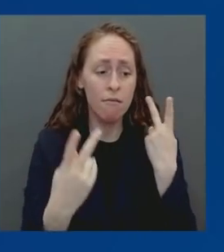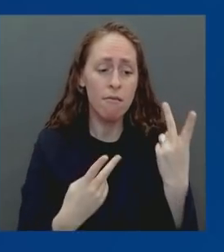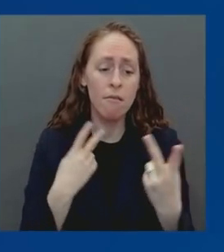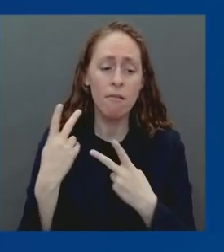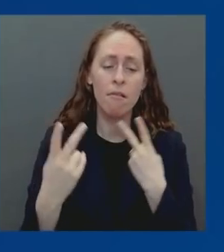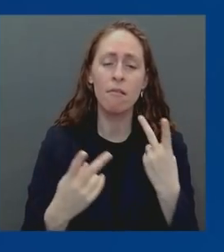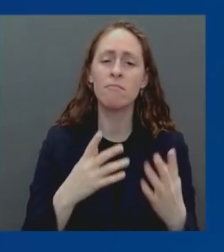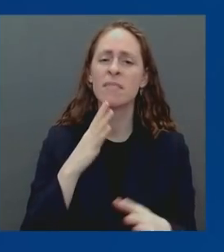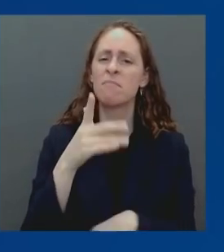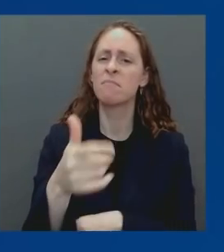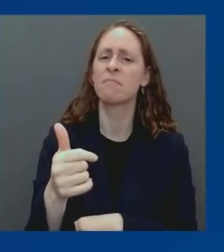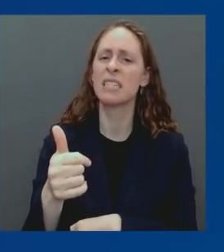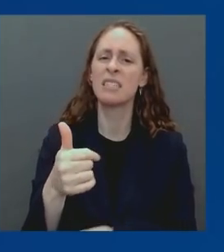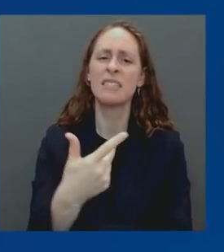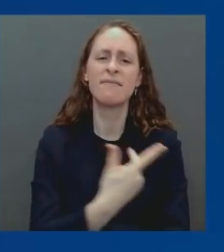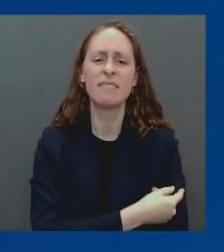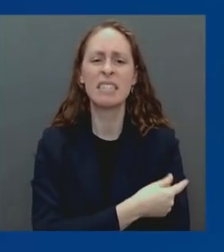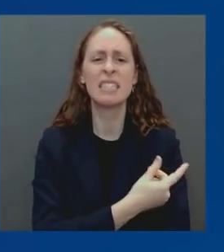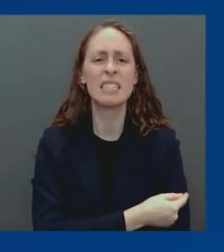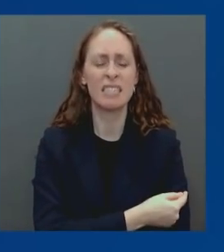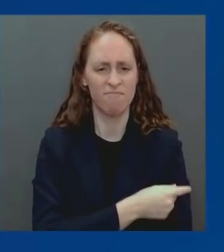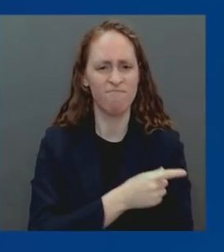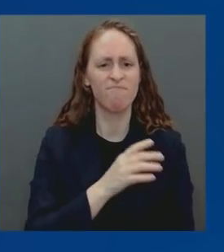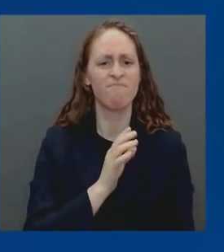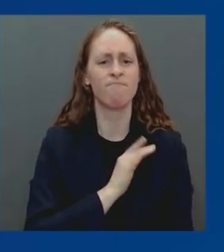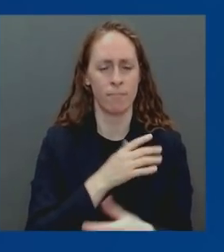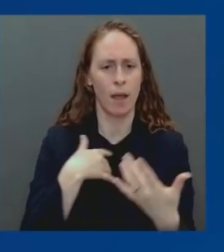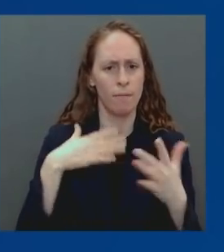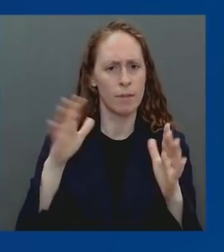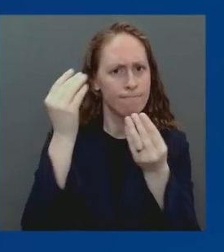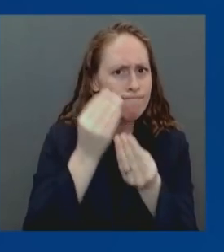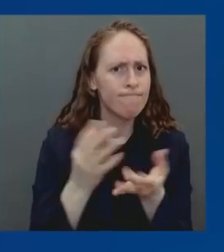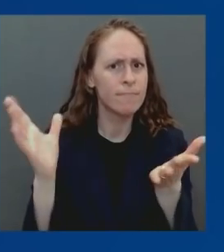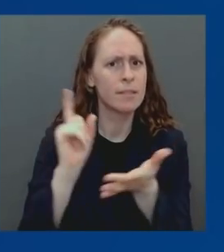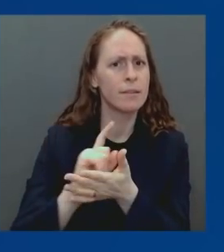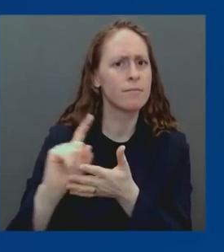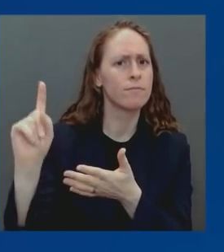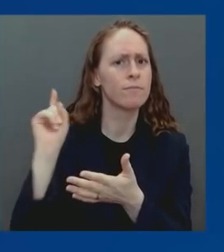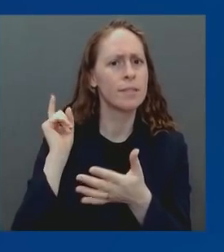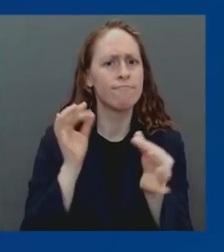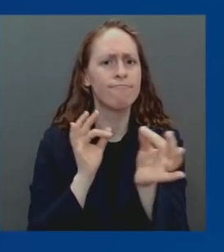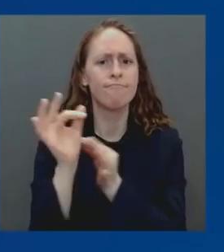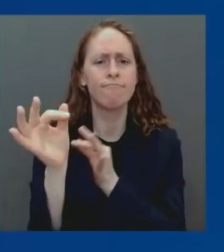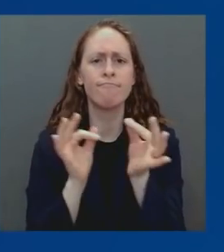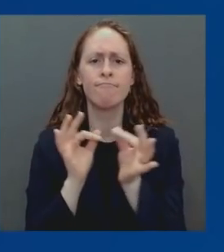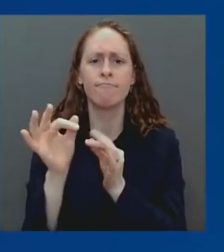demonstrating the effectiveness of vaccination, including boosters, on decreasing cases,